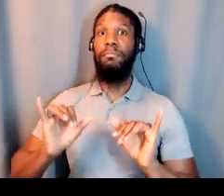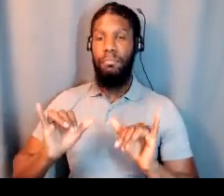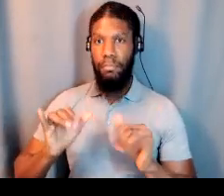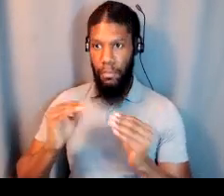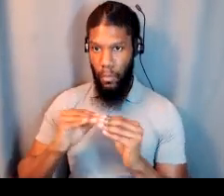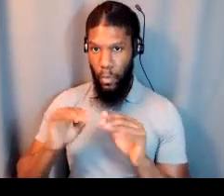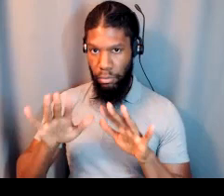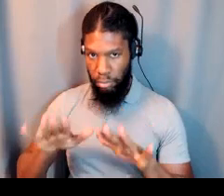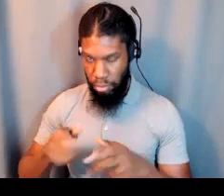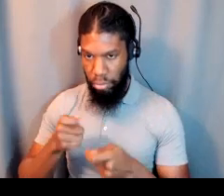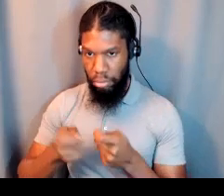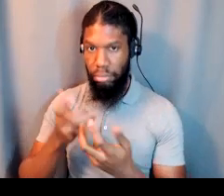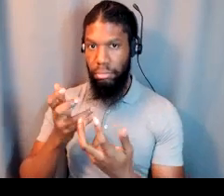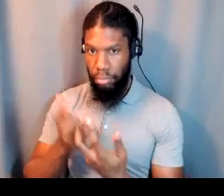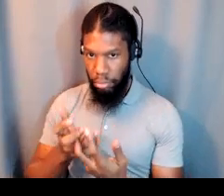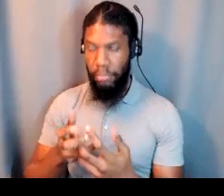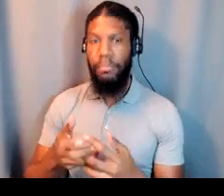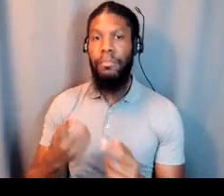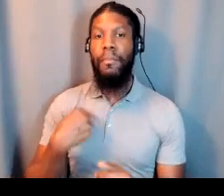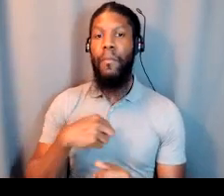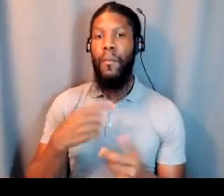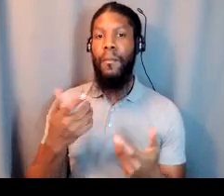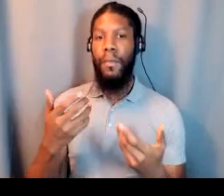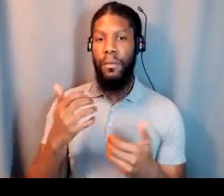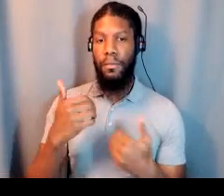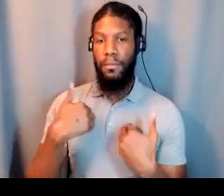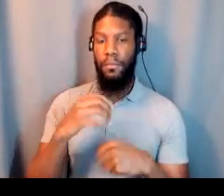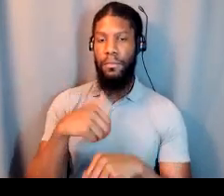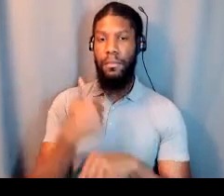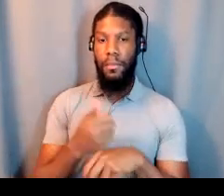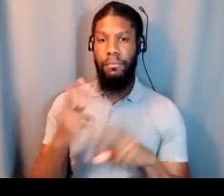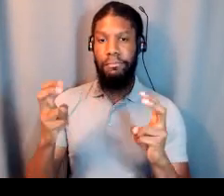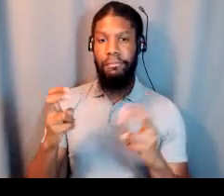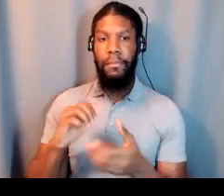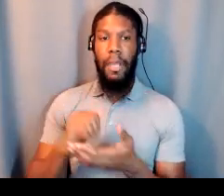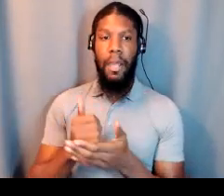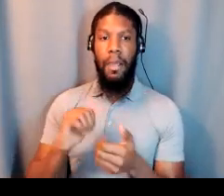We call it HOWL, the HACC Online Writing Lab. And so I'm drawing on a lot of my experience